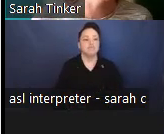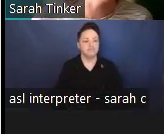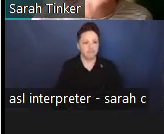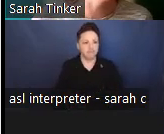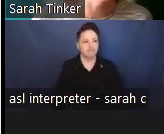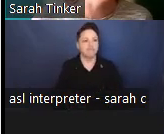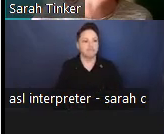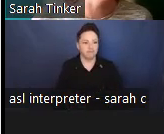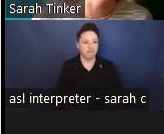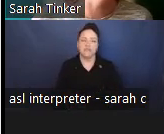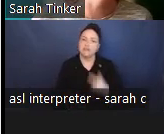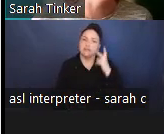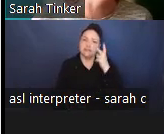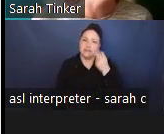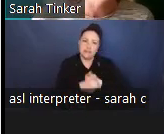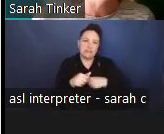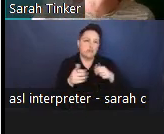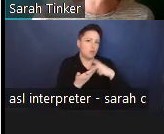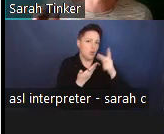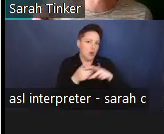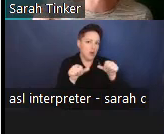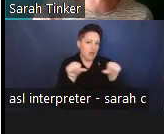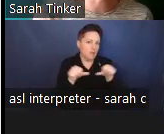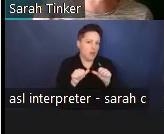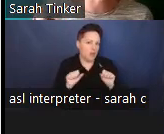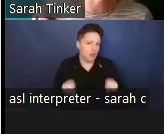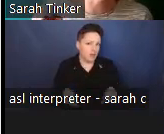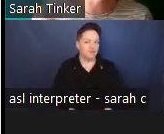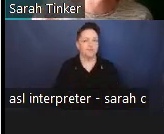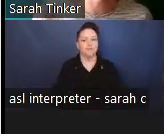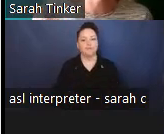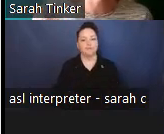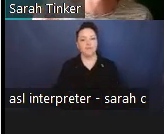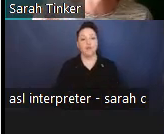walks through our different program areas just trying to streamline are you person that needs